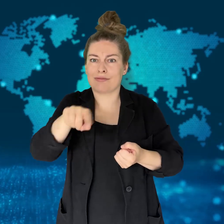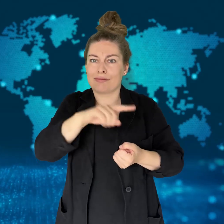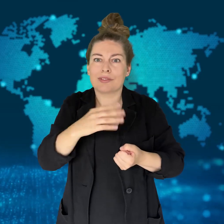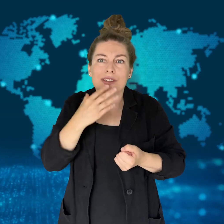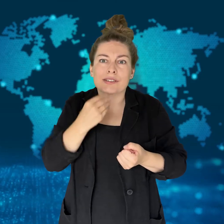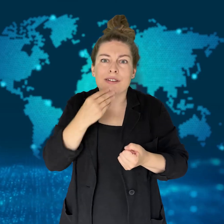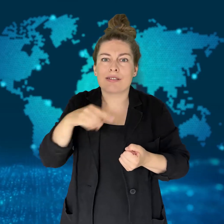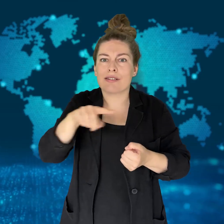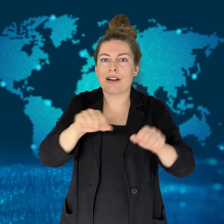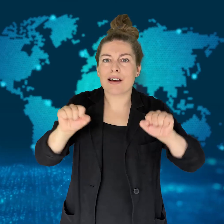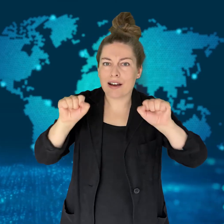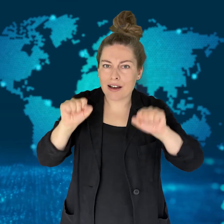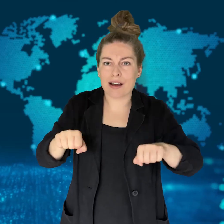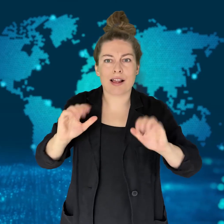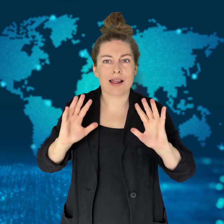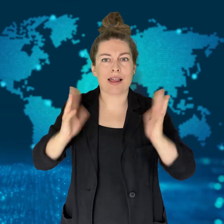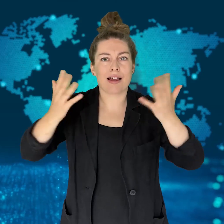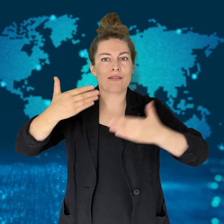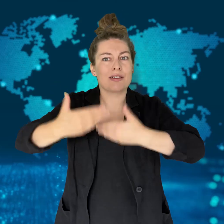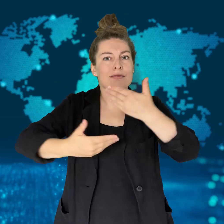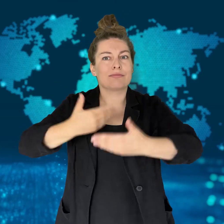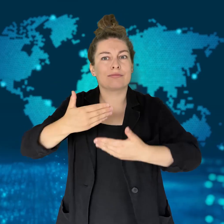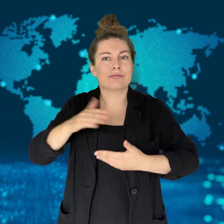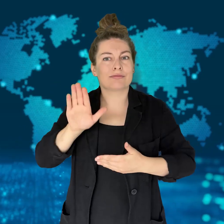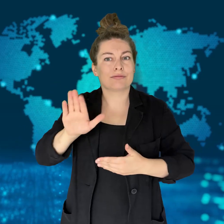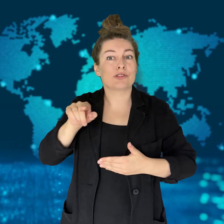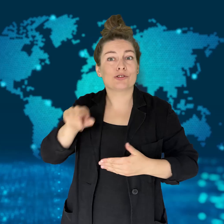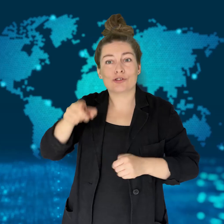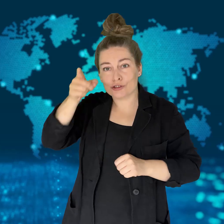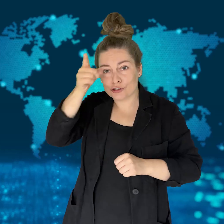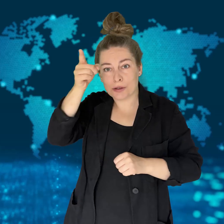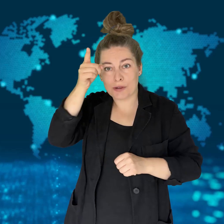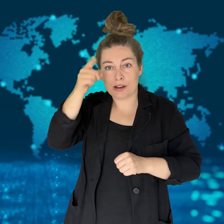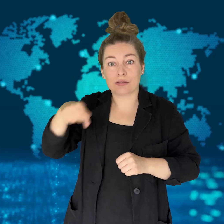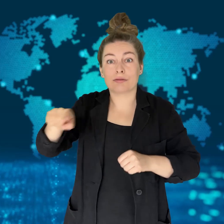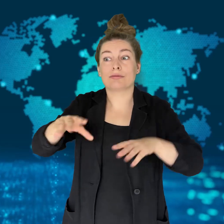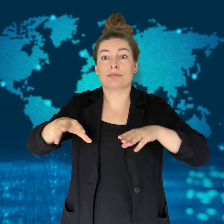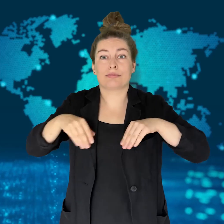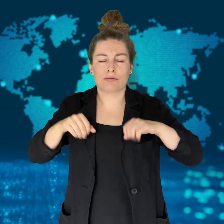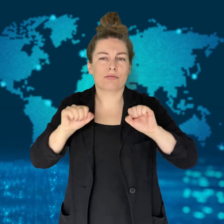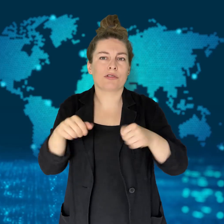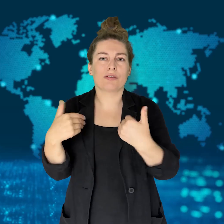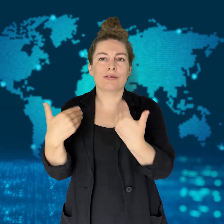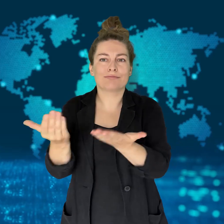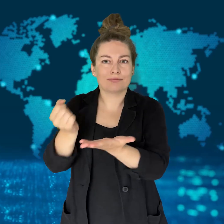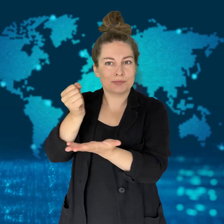the state of Israel to exist, and Jewish life in Germany."